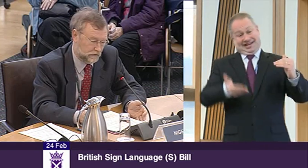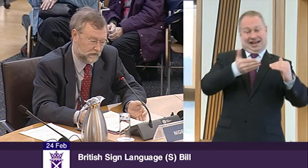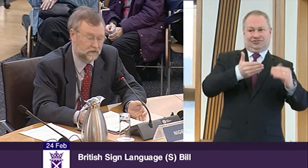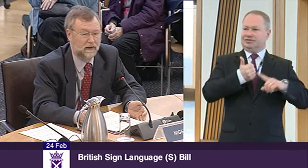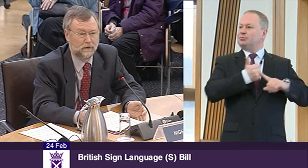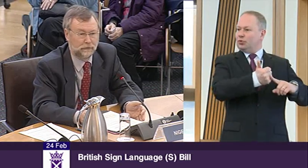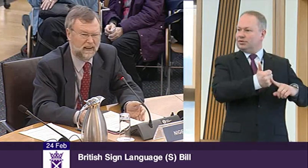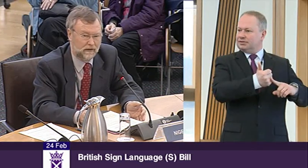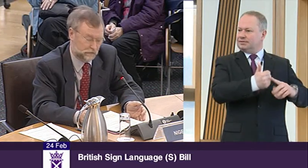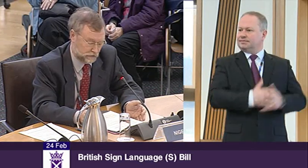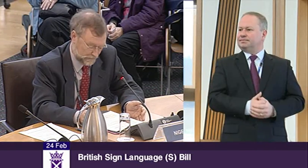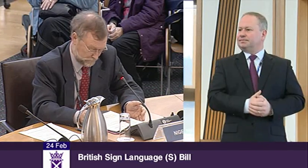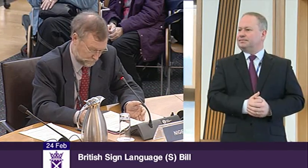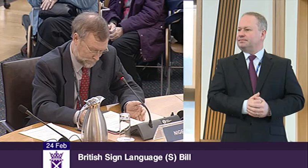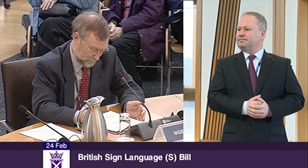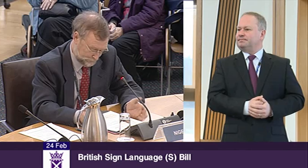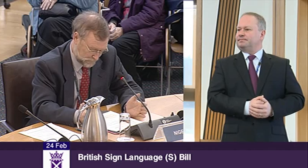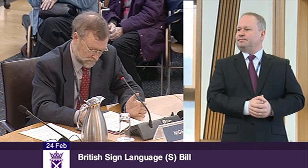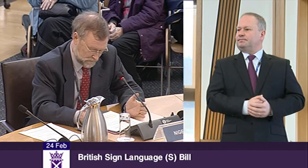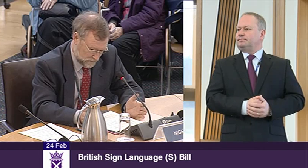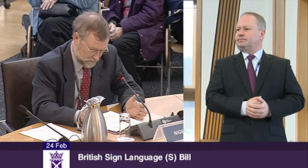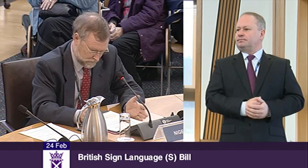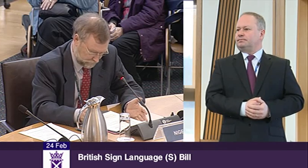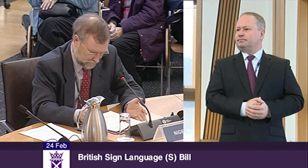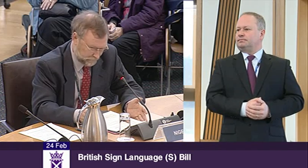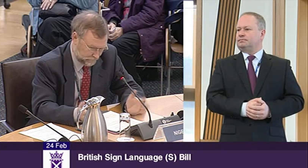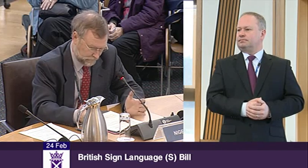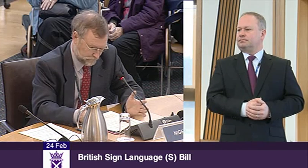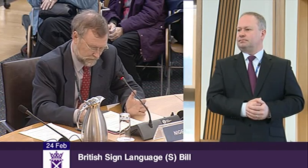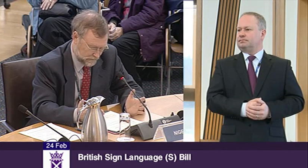Equality Act 2010 also contains elements that could be used.